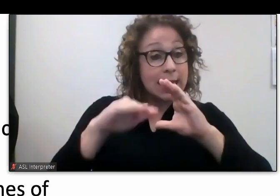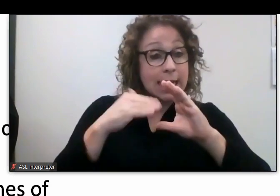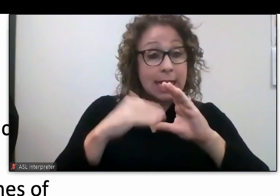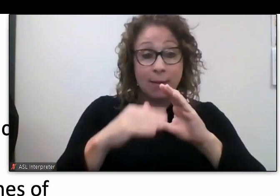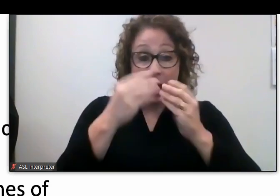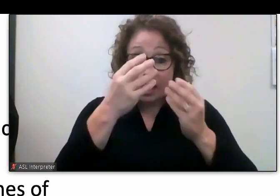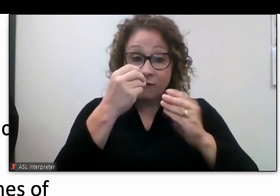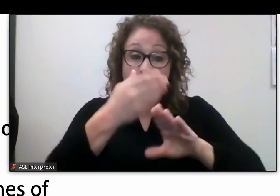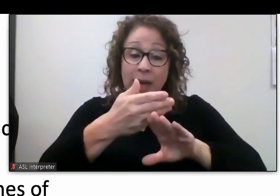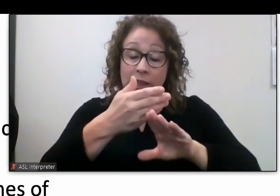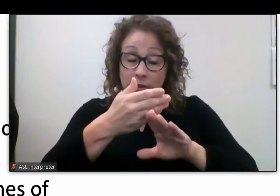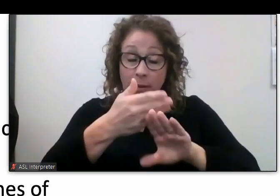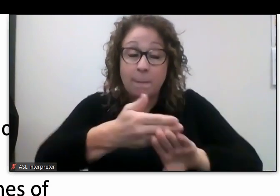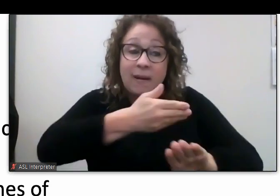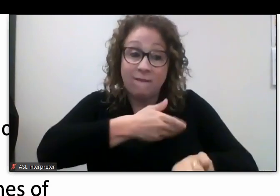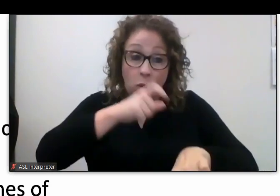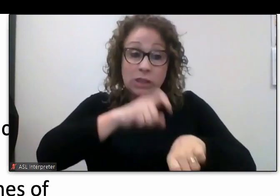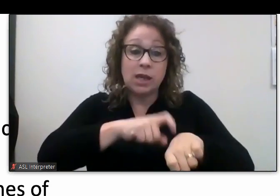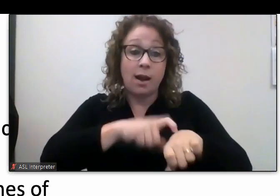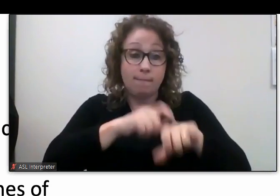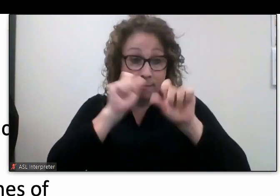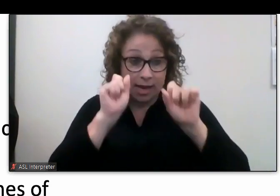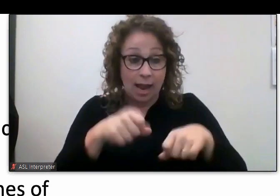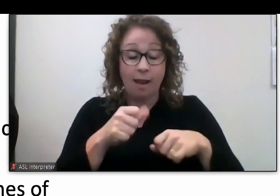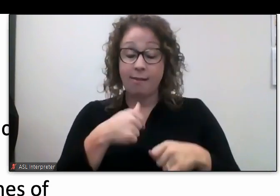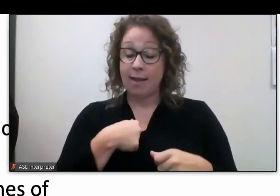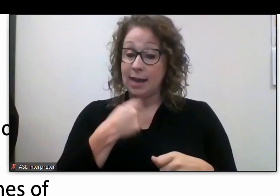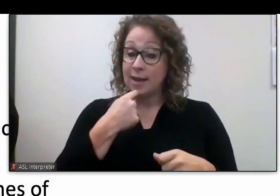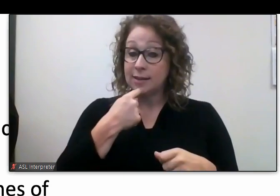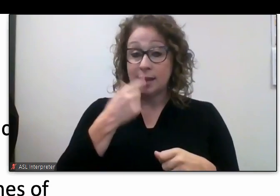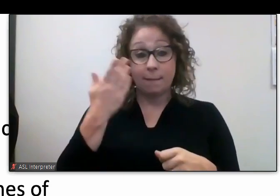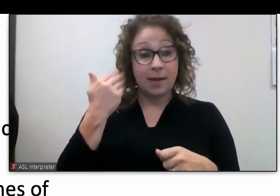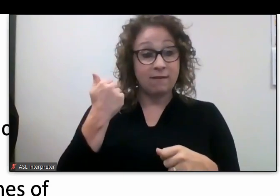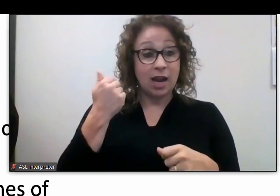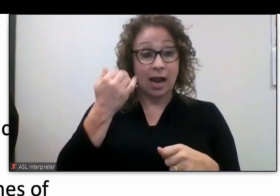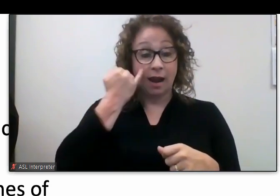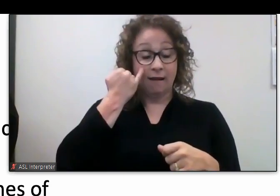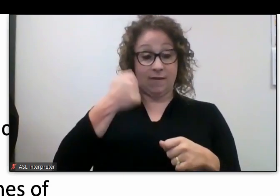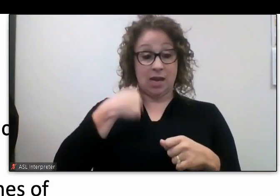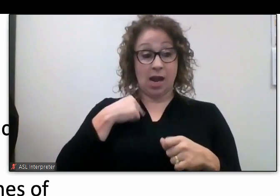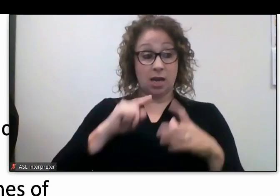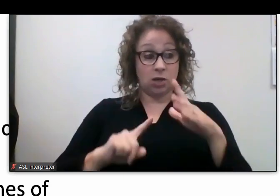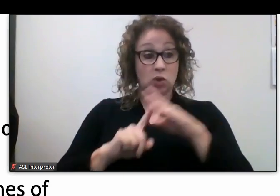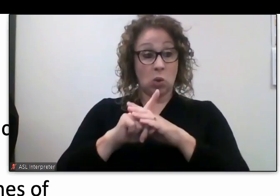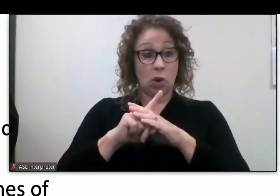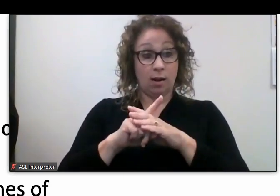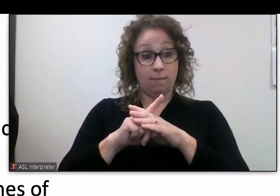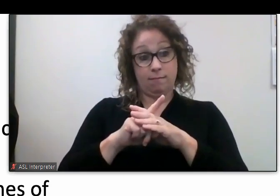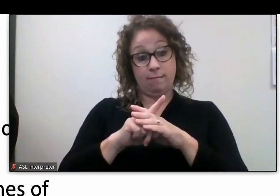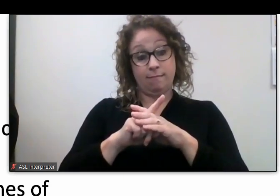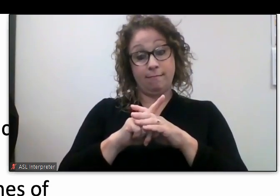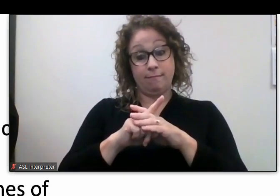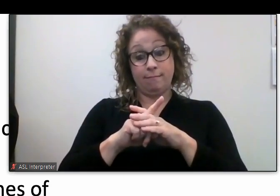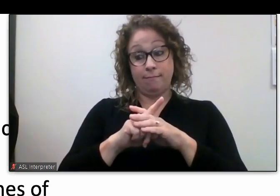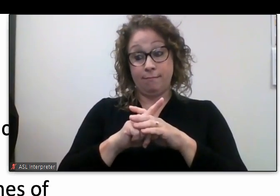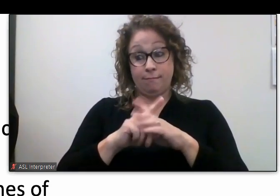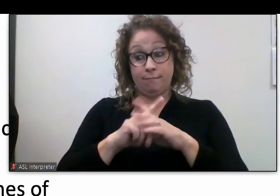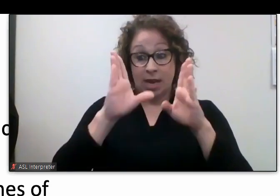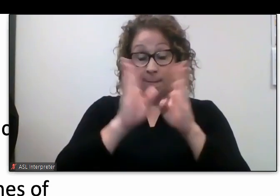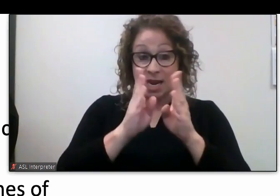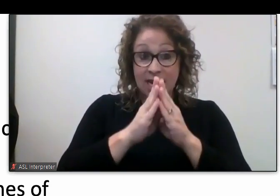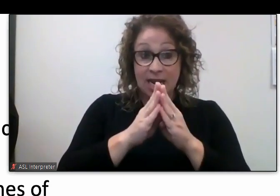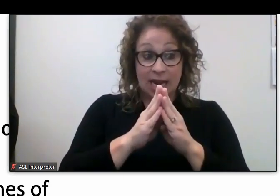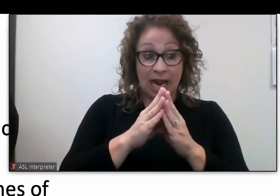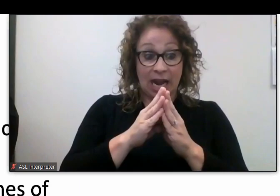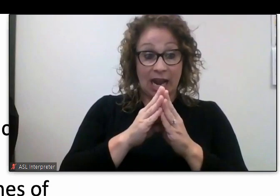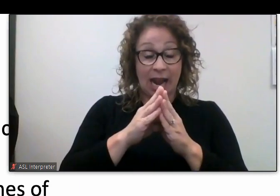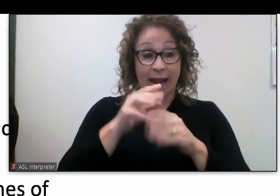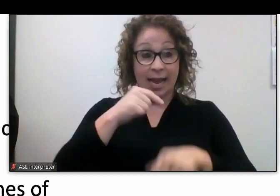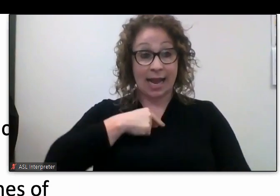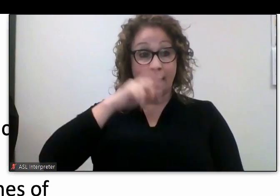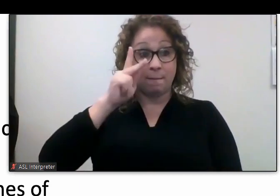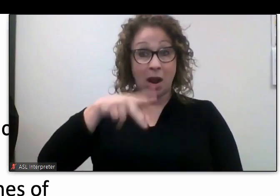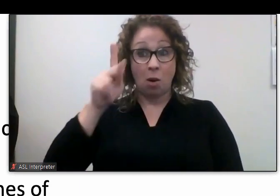as I said before if I go to in an actual in-person meeting and I am giving a PowerPoint presentation